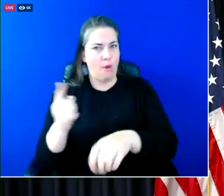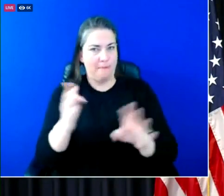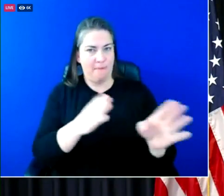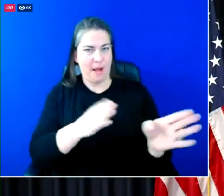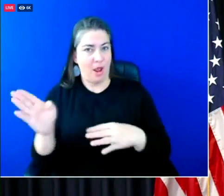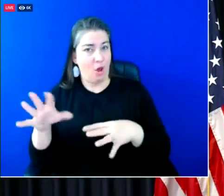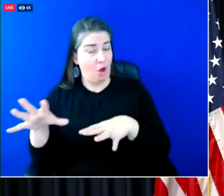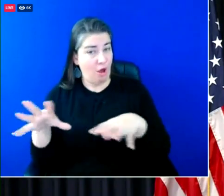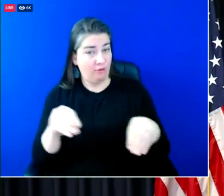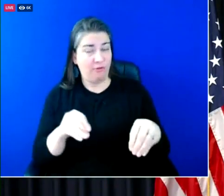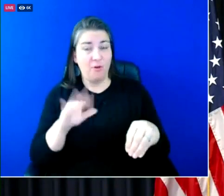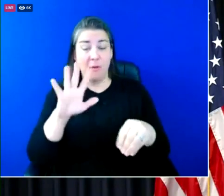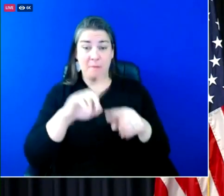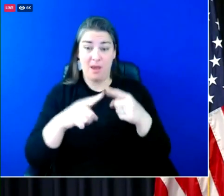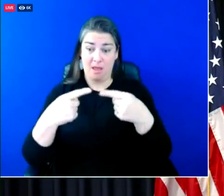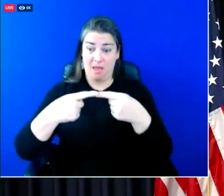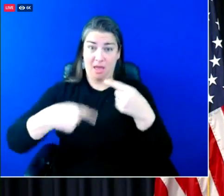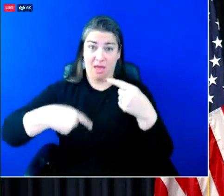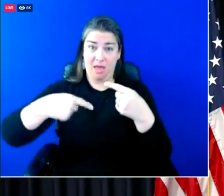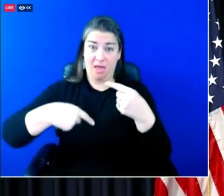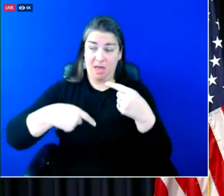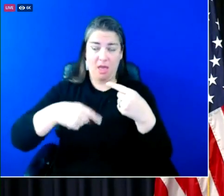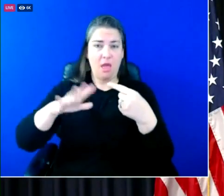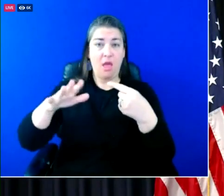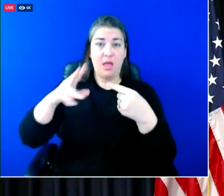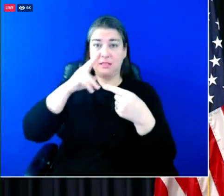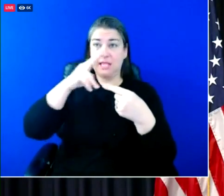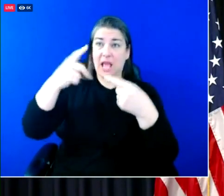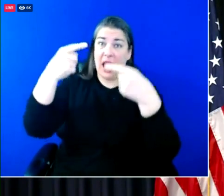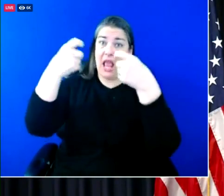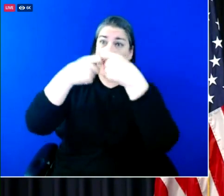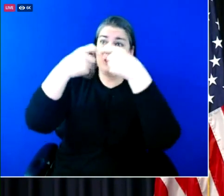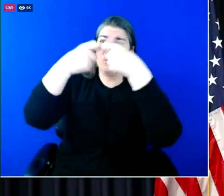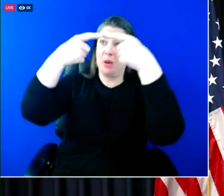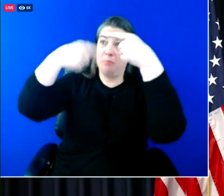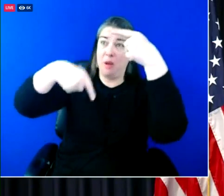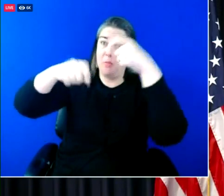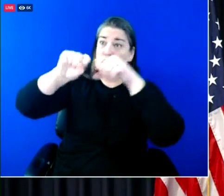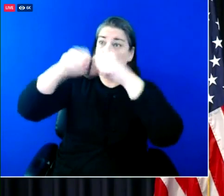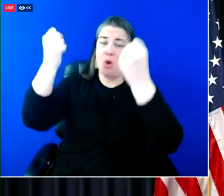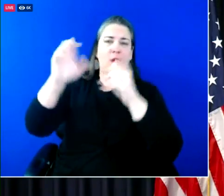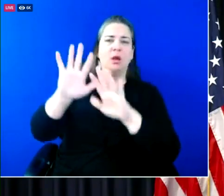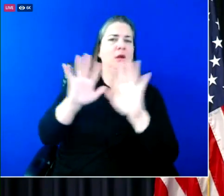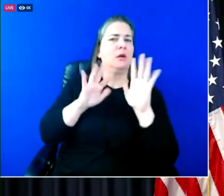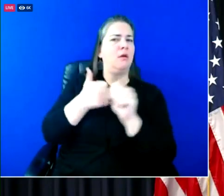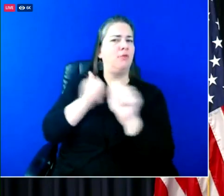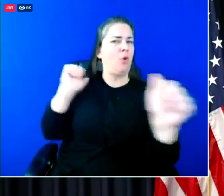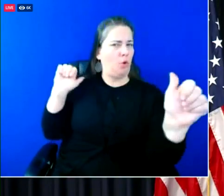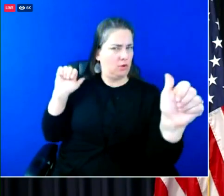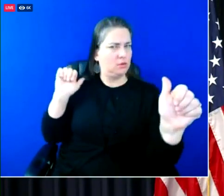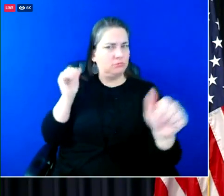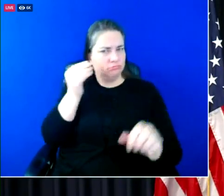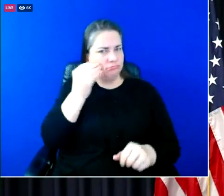power lines or broken utility lines. All right on our vaccination programs.